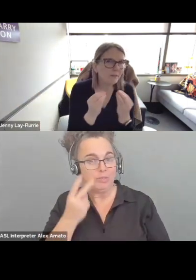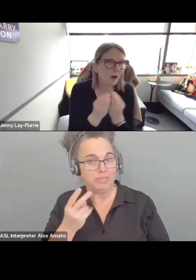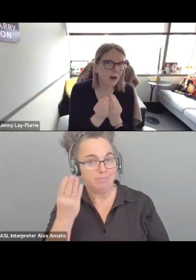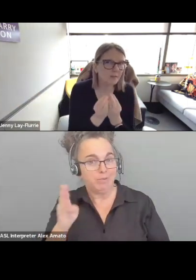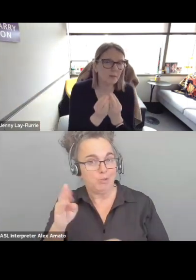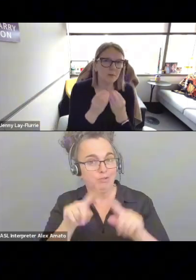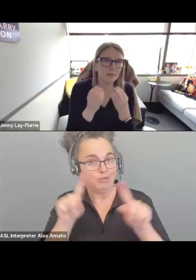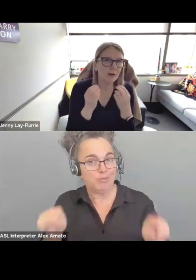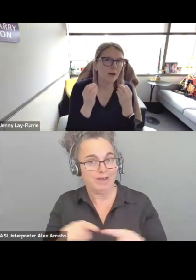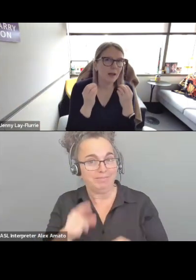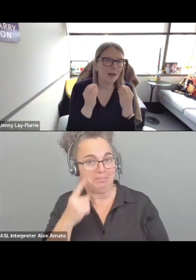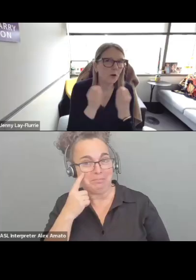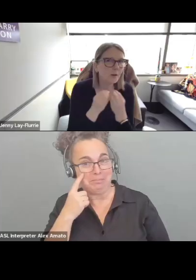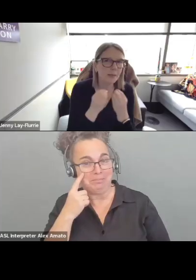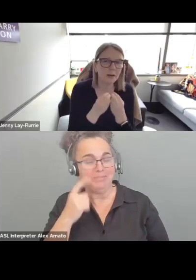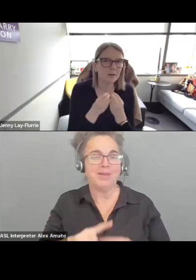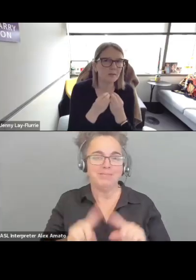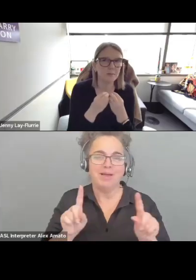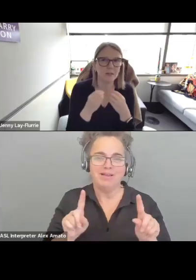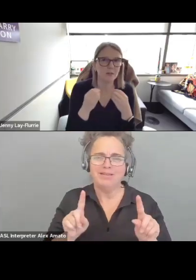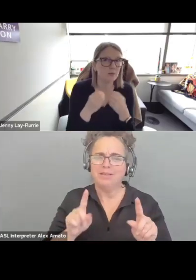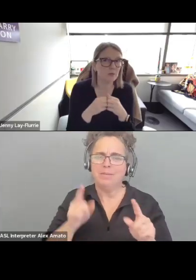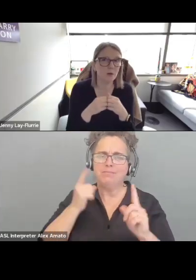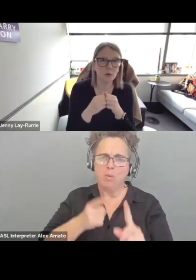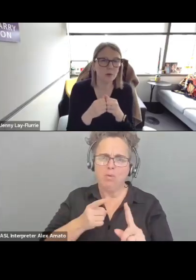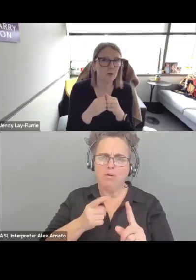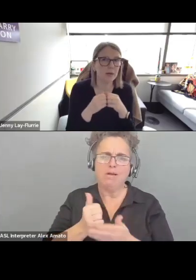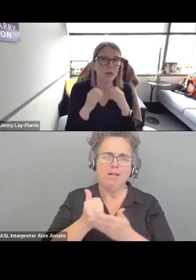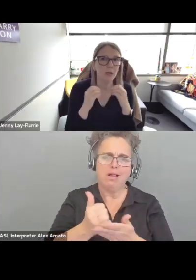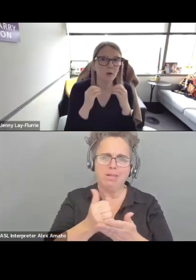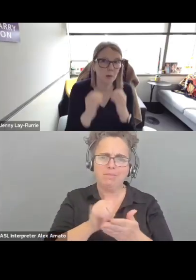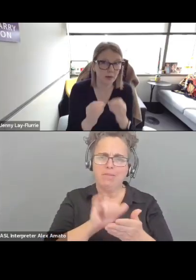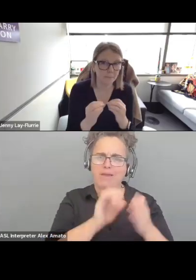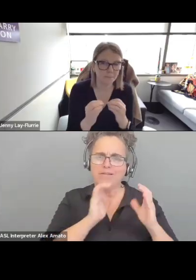Really, for us, it was about helping that customer to resolve the query quicker.